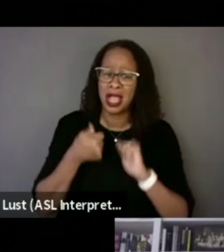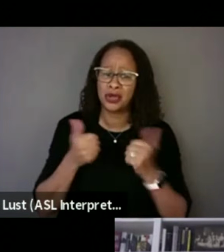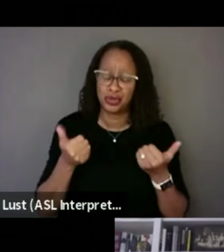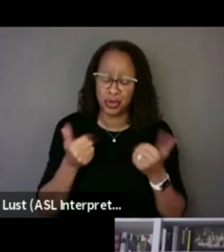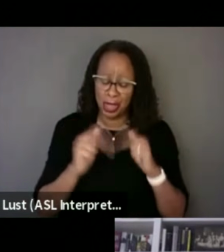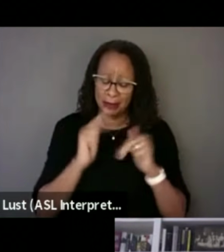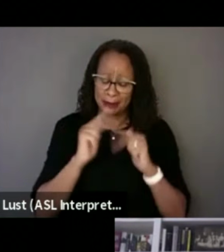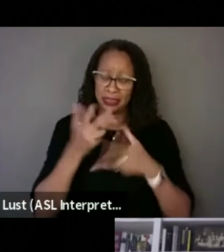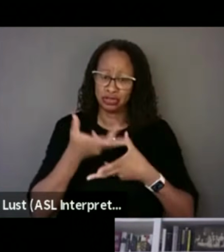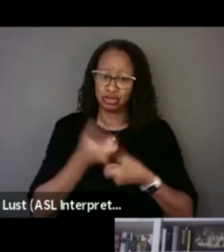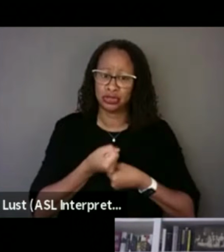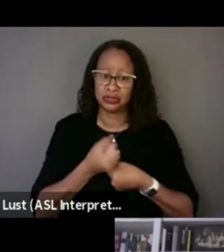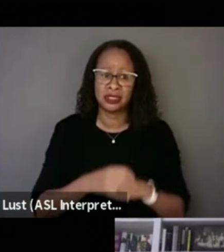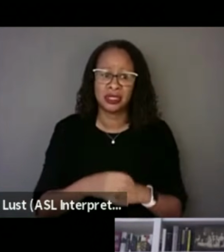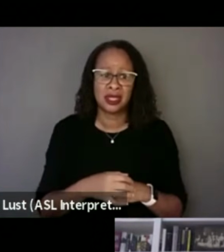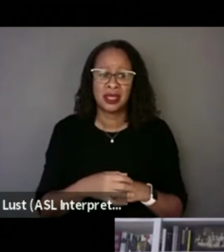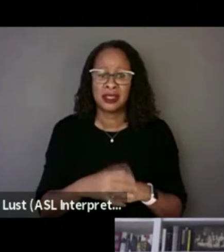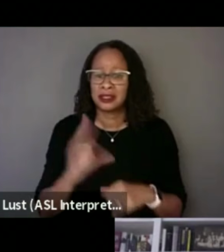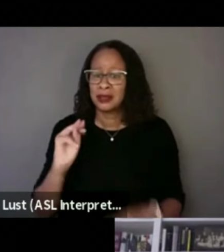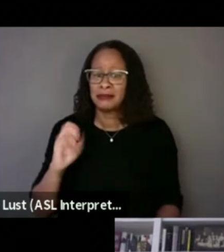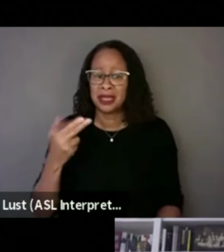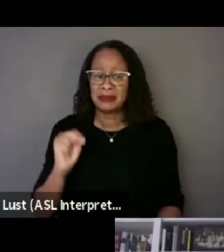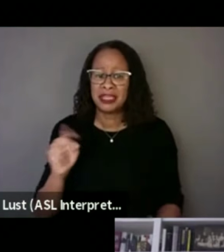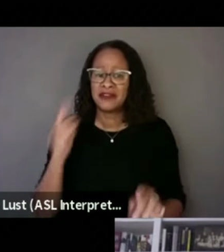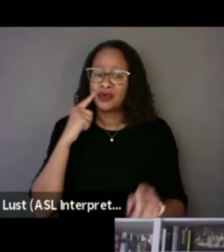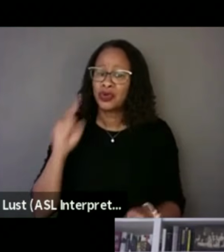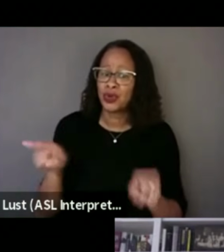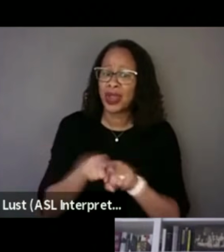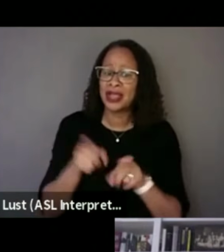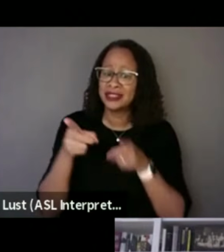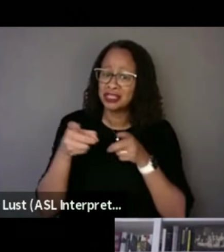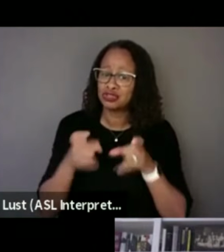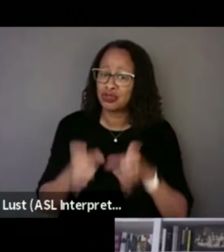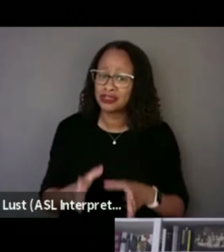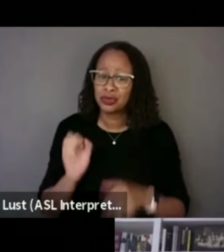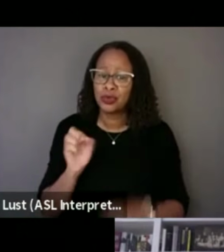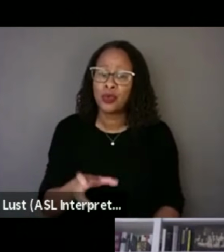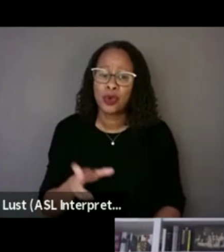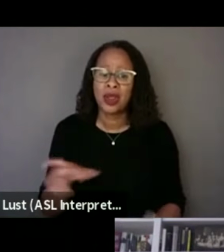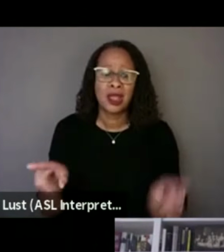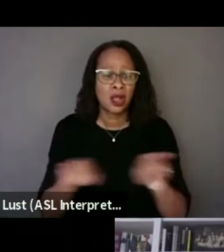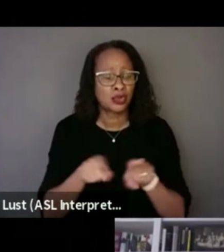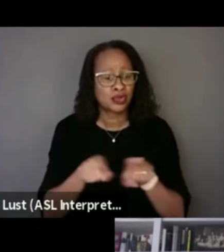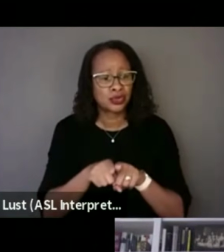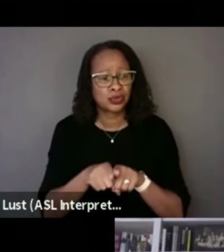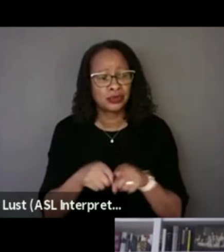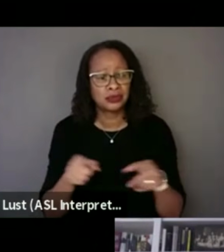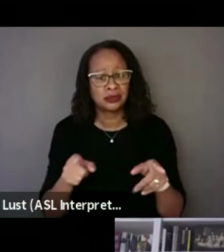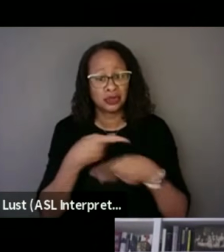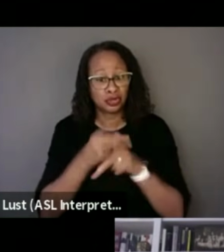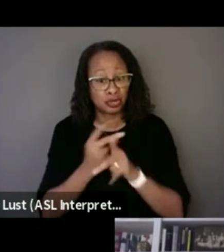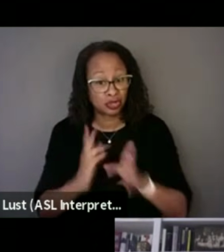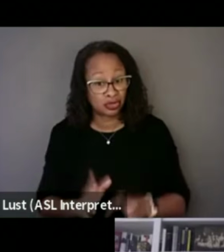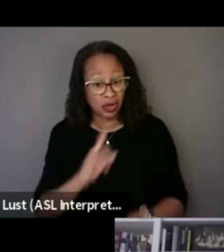I don't know, Megan for you as a director, but also I'm assuming the producers are very involved